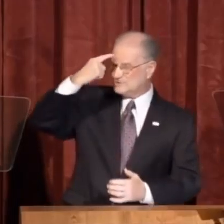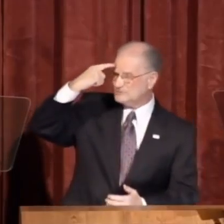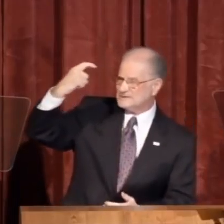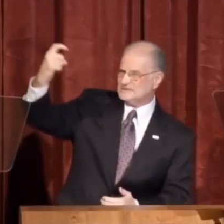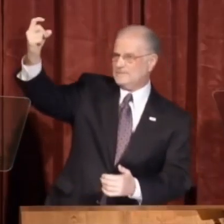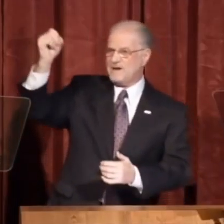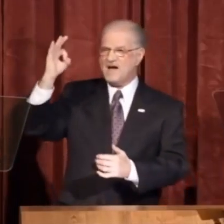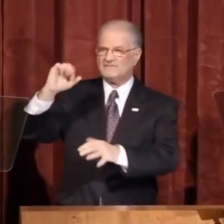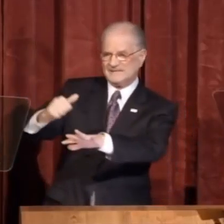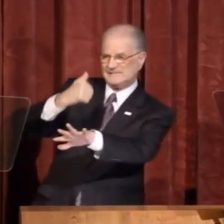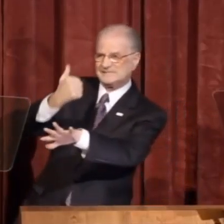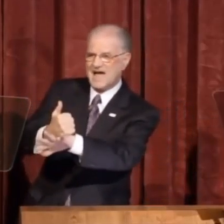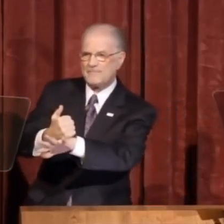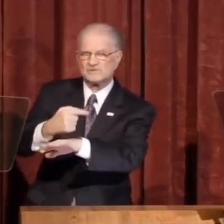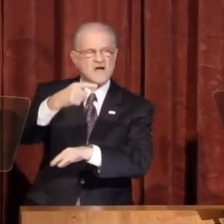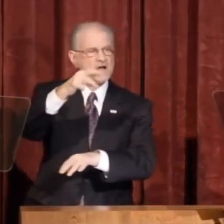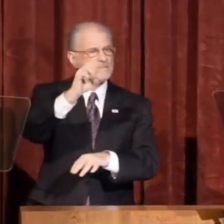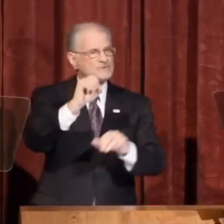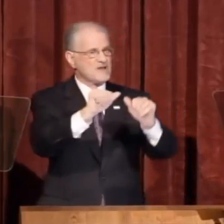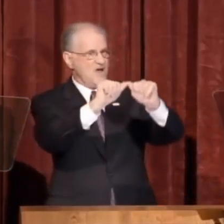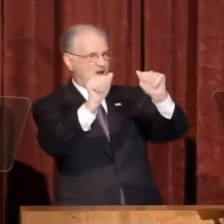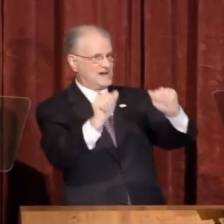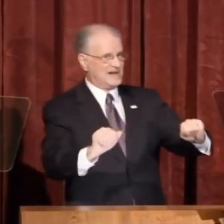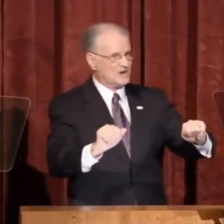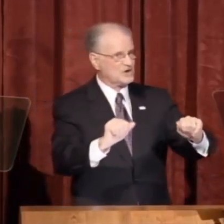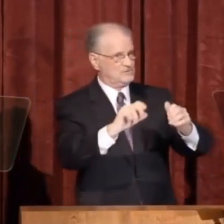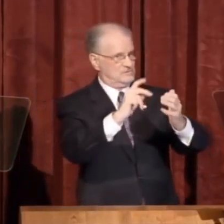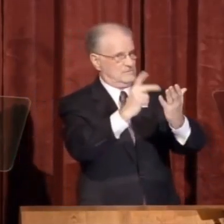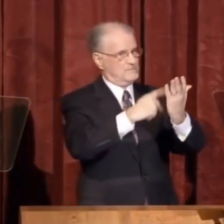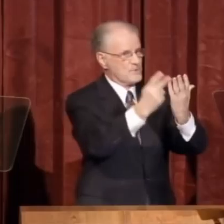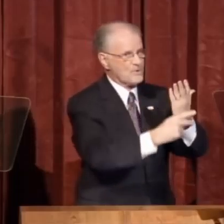But it's happened only in limited numbers.